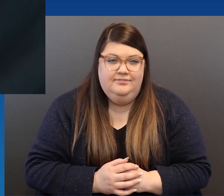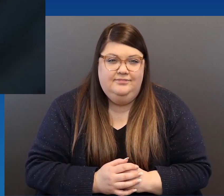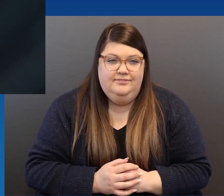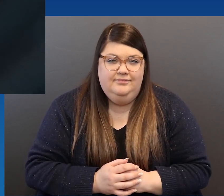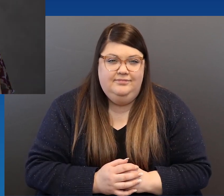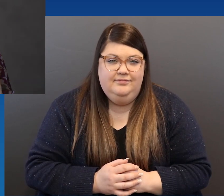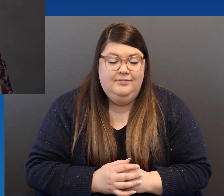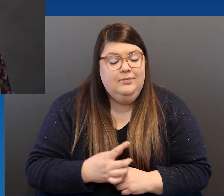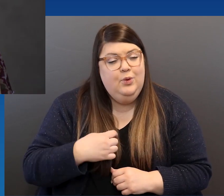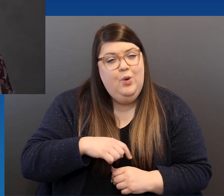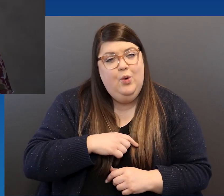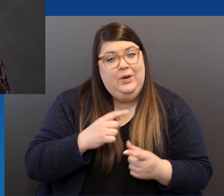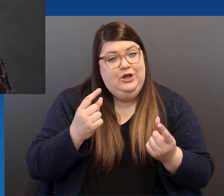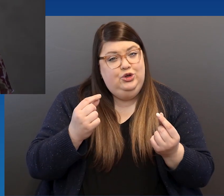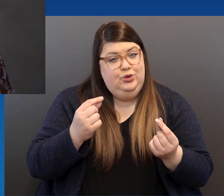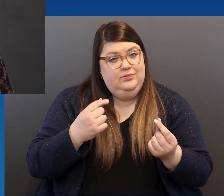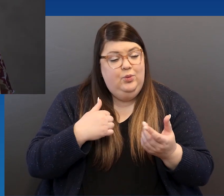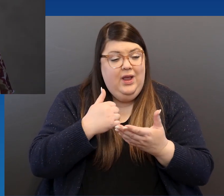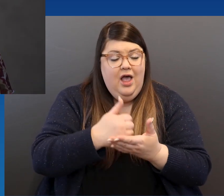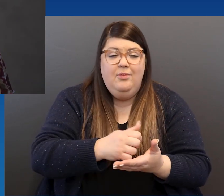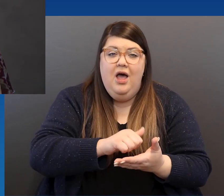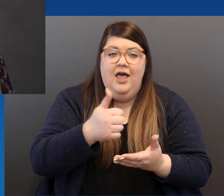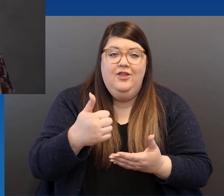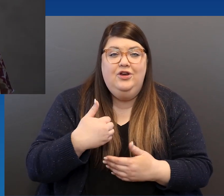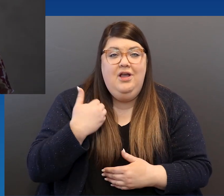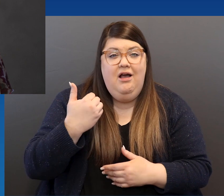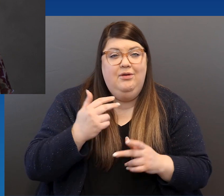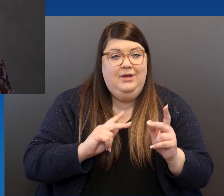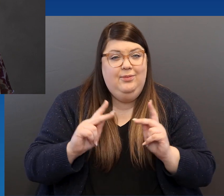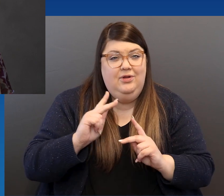What we do is we help other young people identify